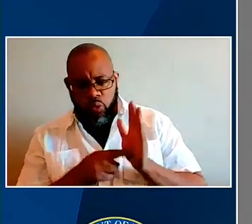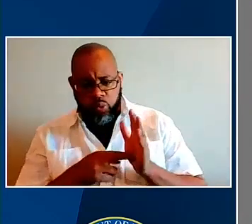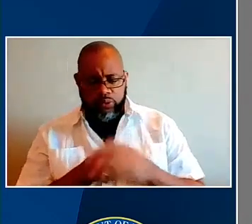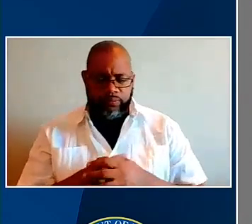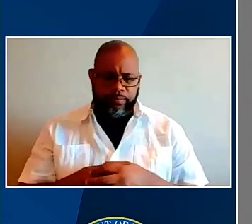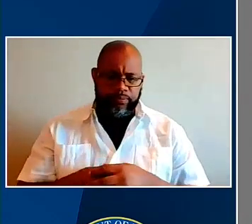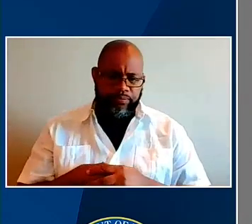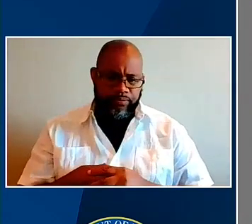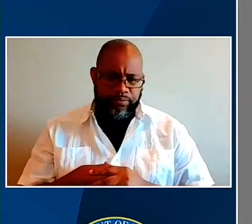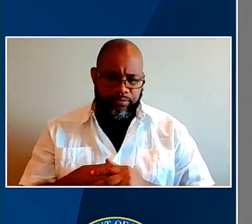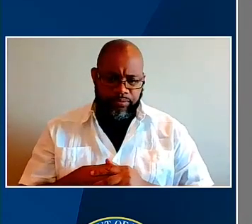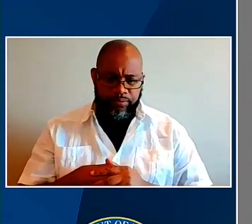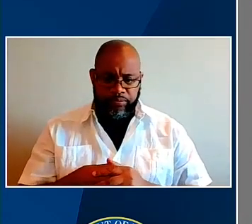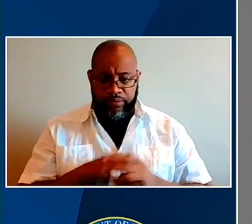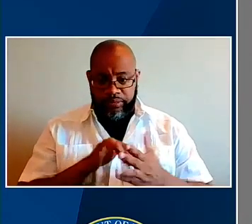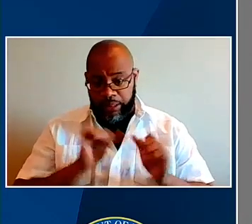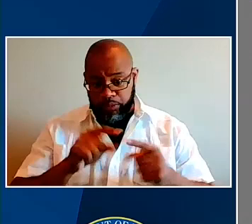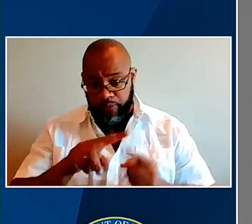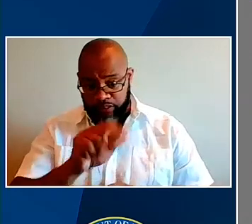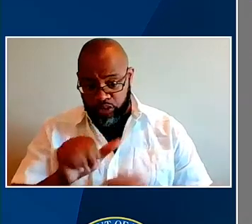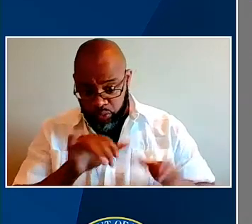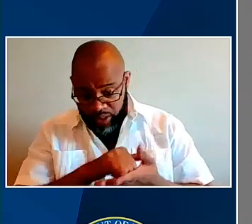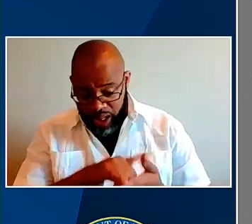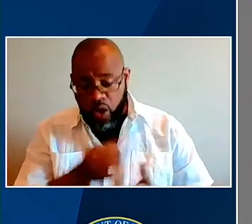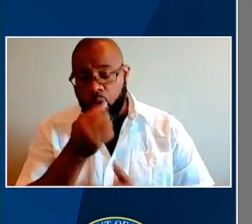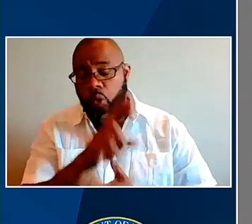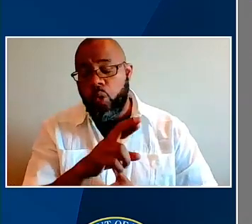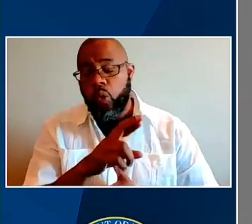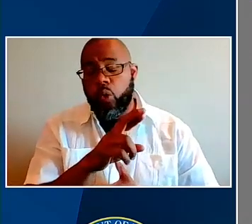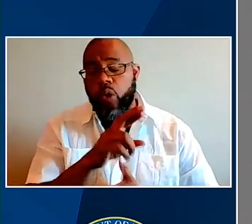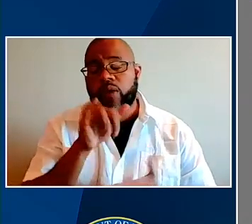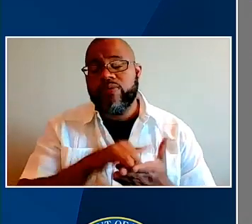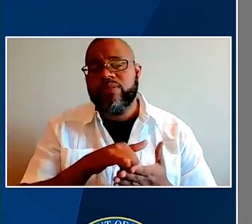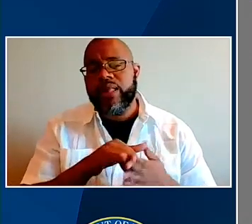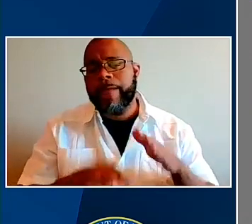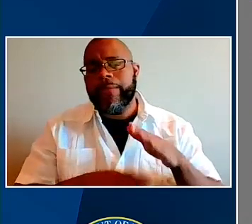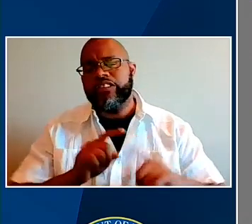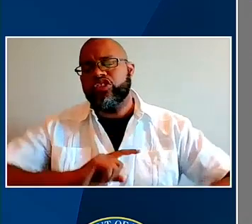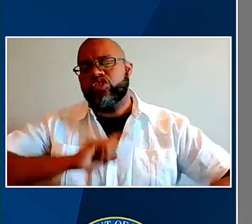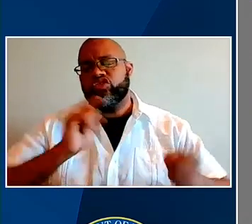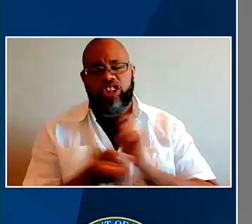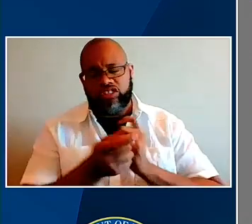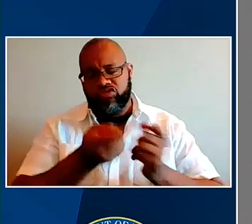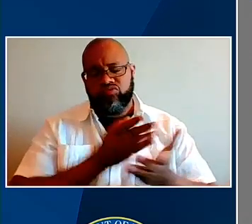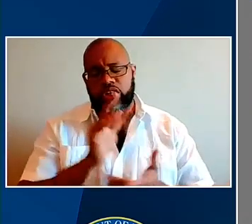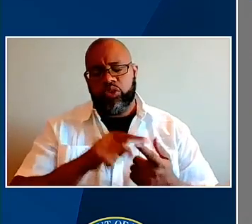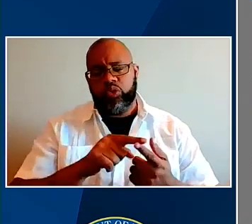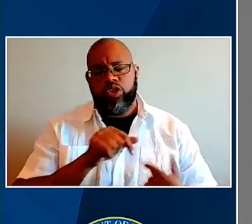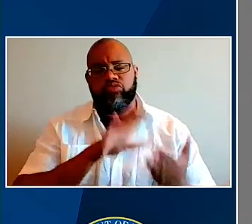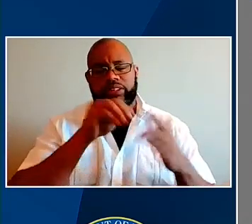enable Virginia to do this, or does it, fundamentally change their right to address it in this way as a state?